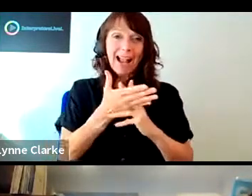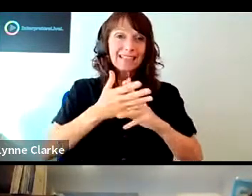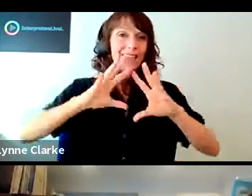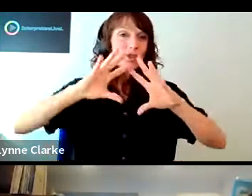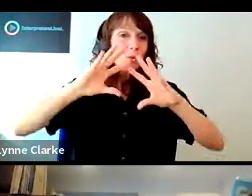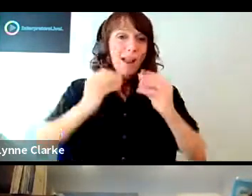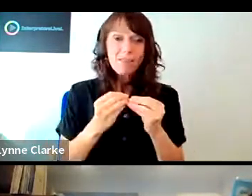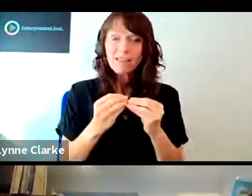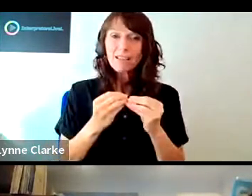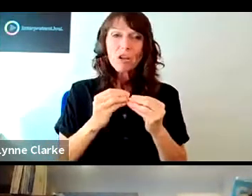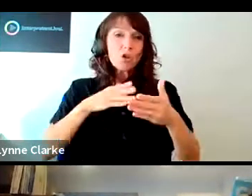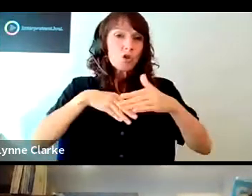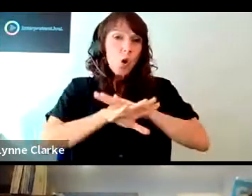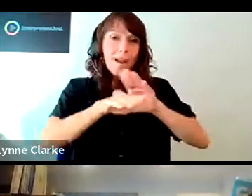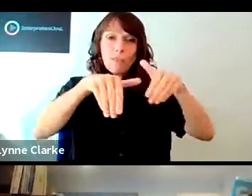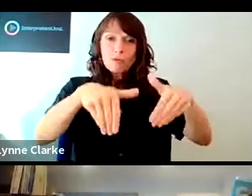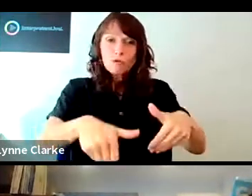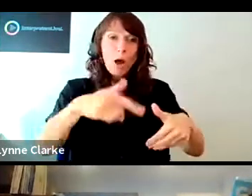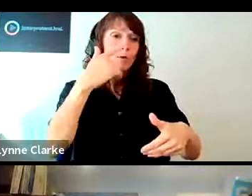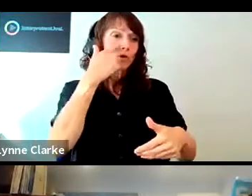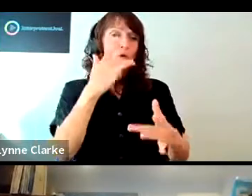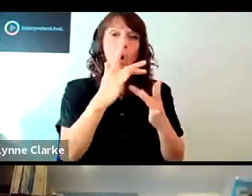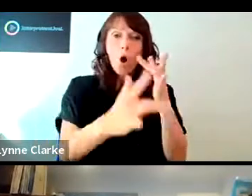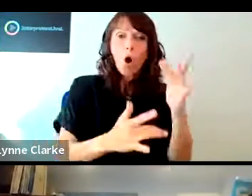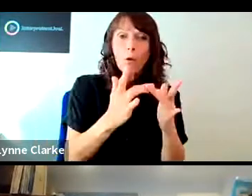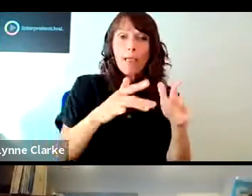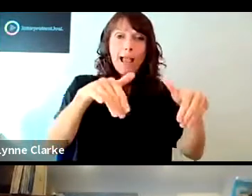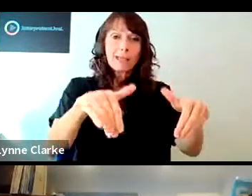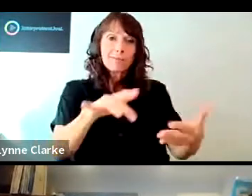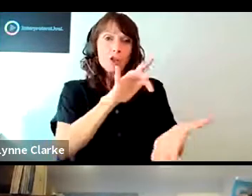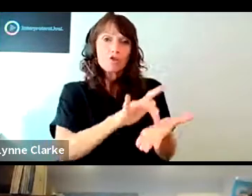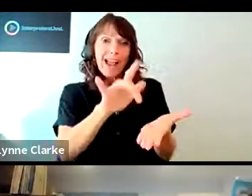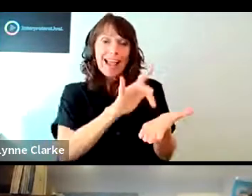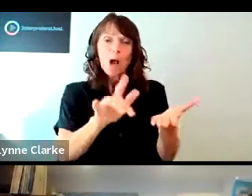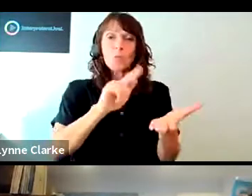to go in the store and do the online checkouts. We want our apps accessible. We want our websites